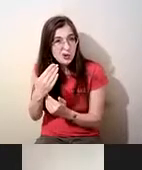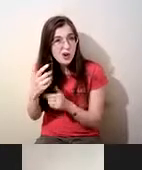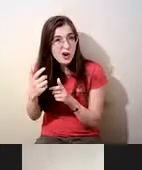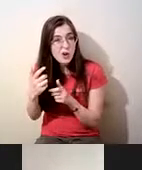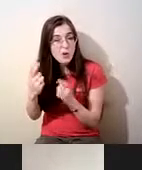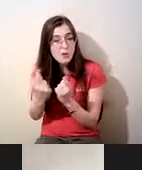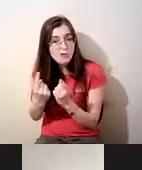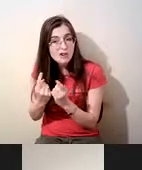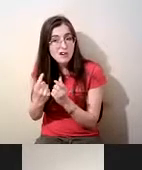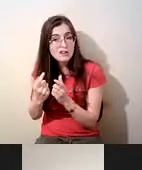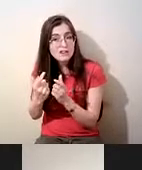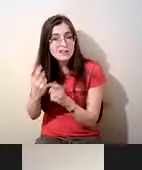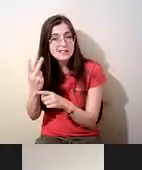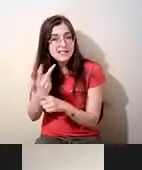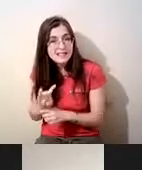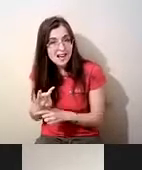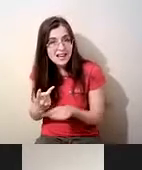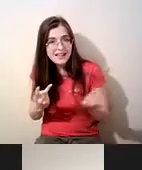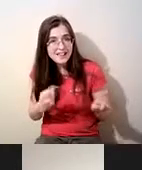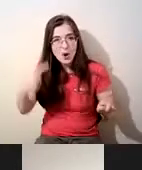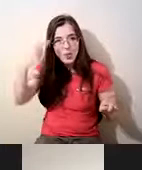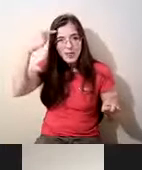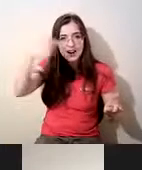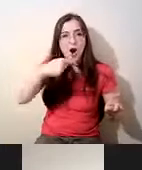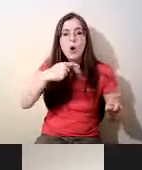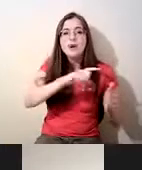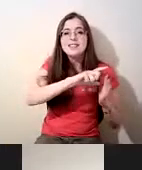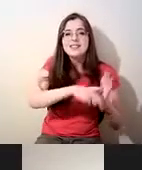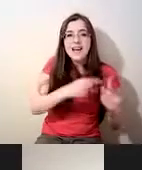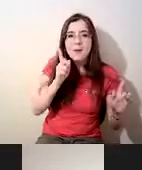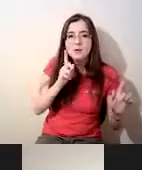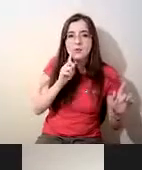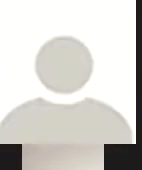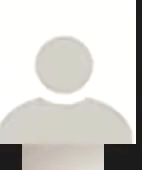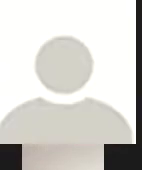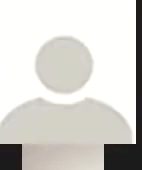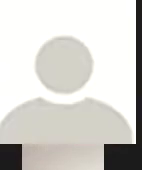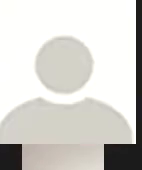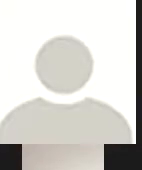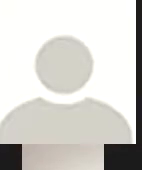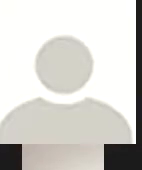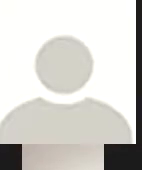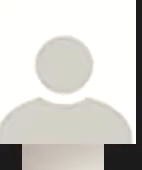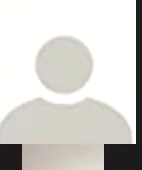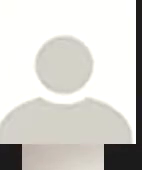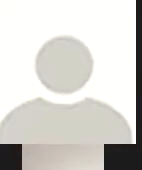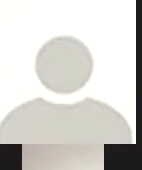disabled women isn't it so maybe these are some issues that we could also raise um i see there